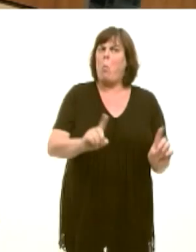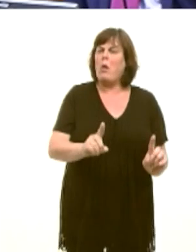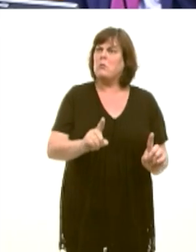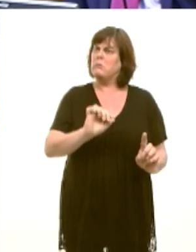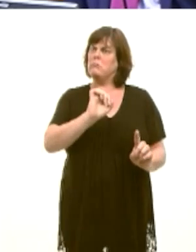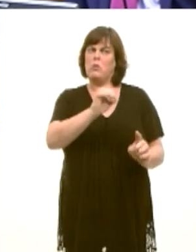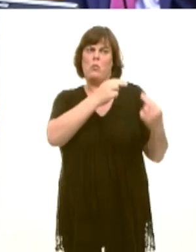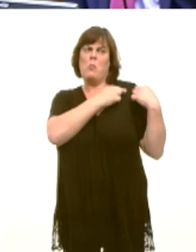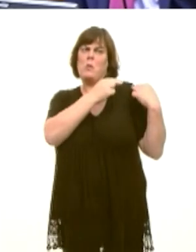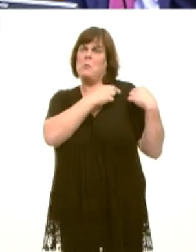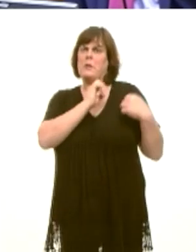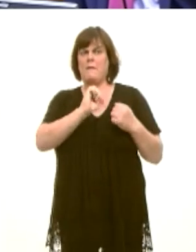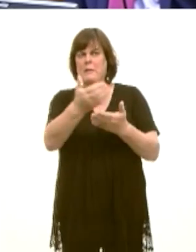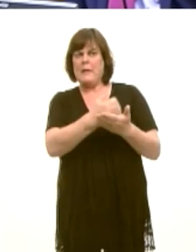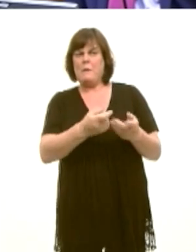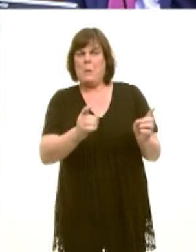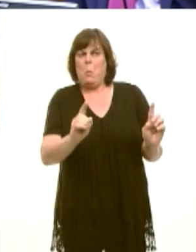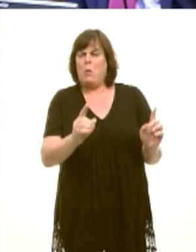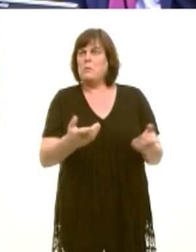Carwyn Jones: With the council. I mean, the Memberís answered her own question. First